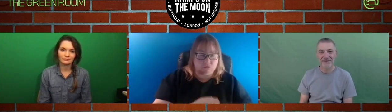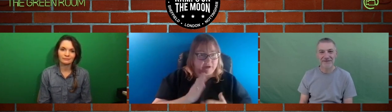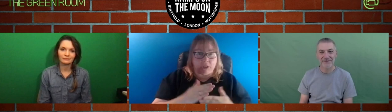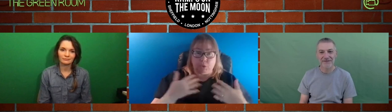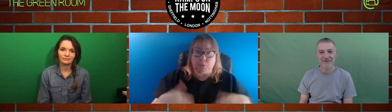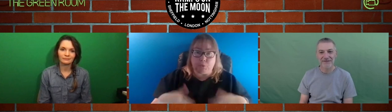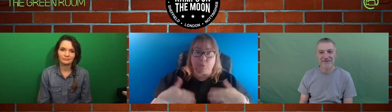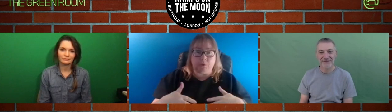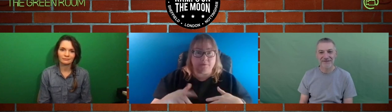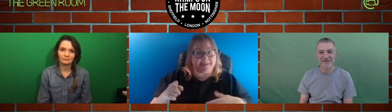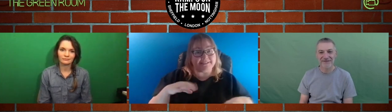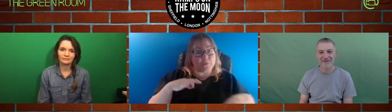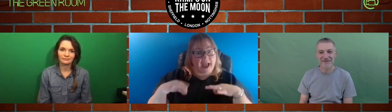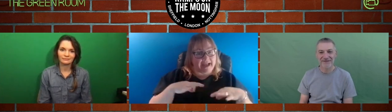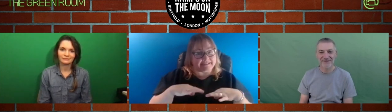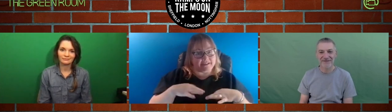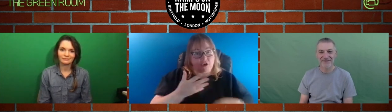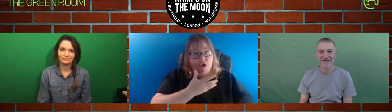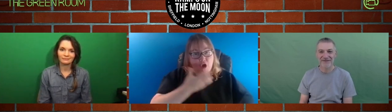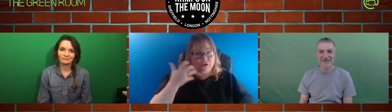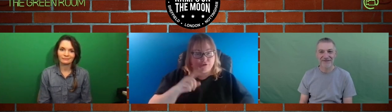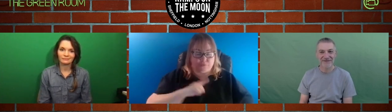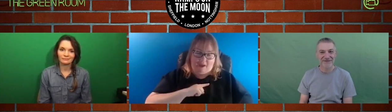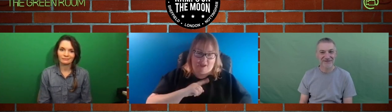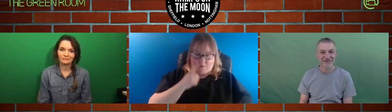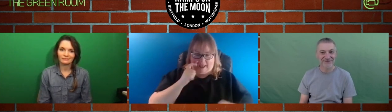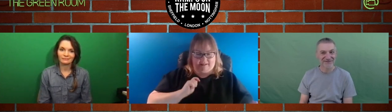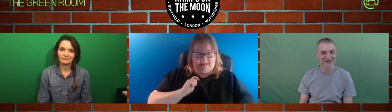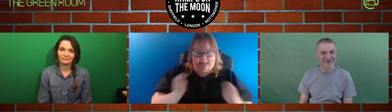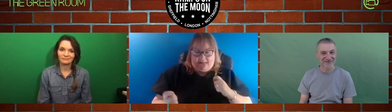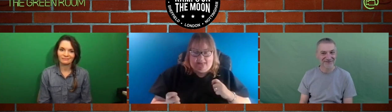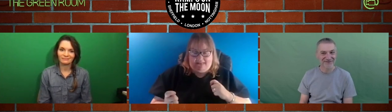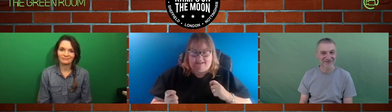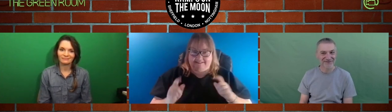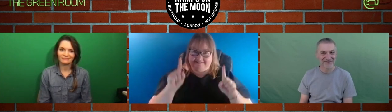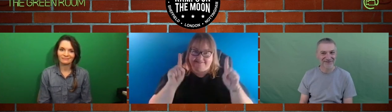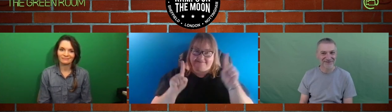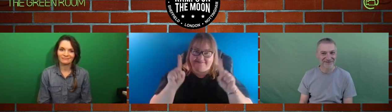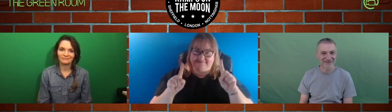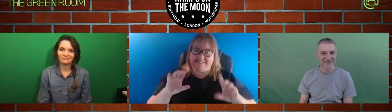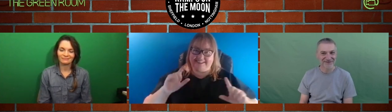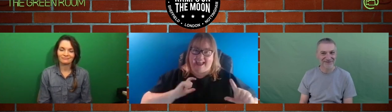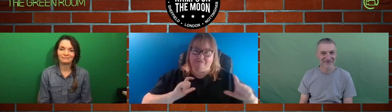actor, Rebekah, to play two very different characters. And I think what is so nice about that